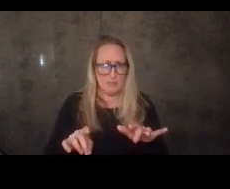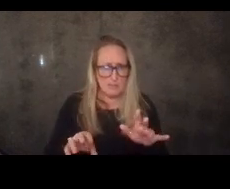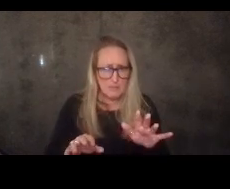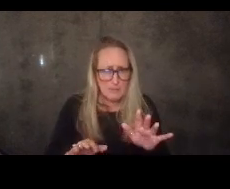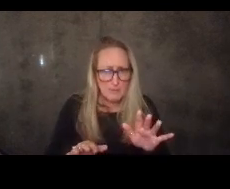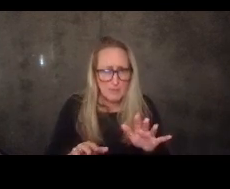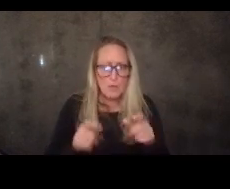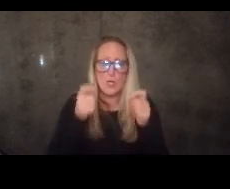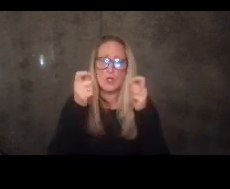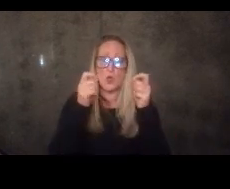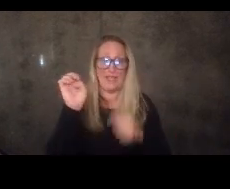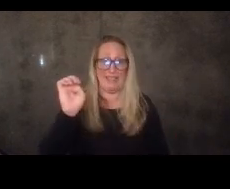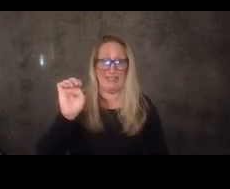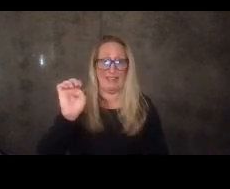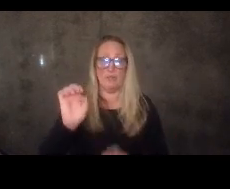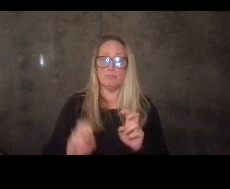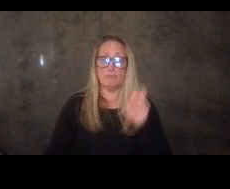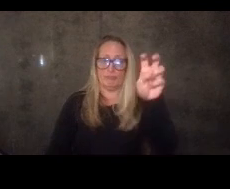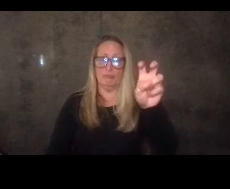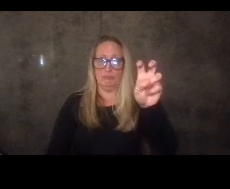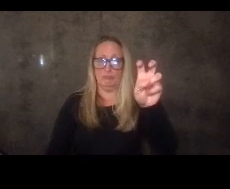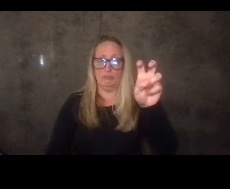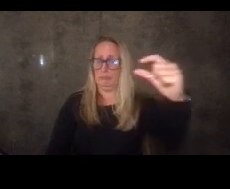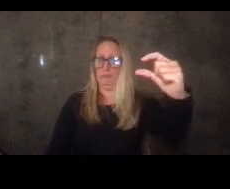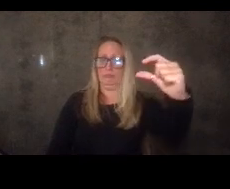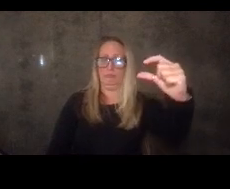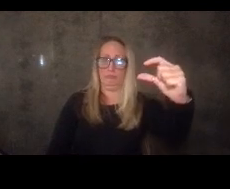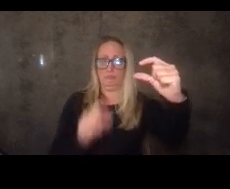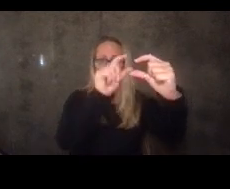Control F. It will put the cursor straight into the search bar for you.